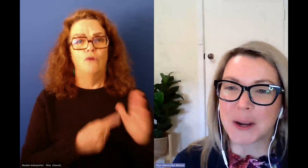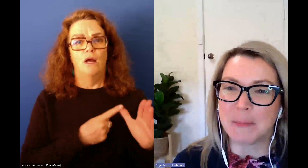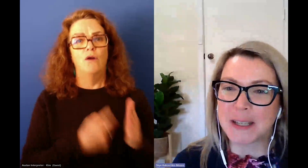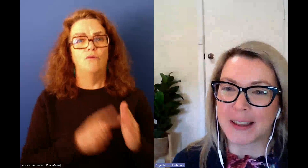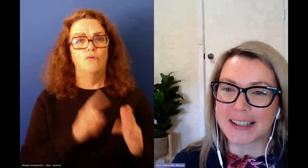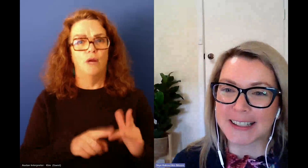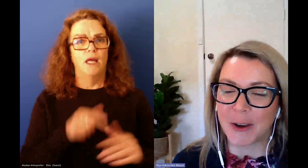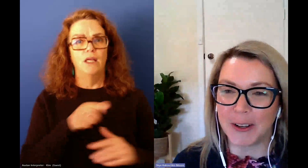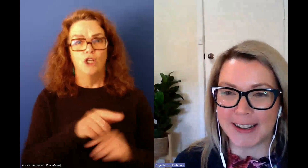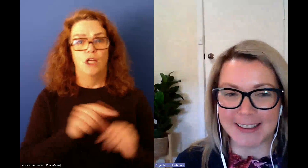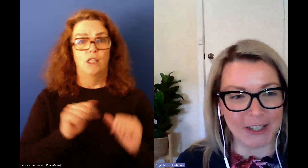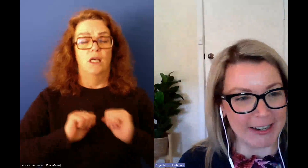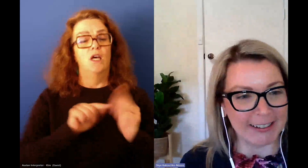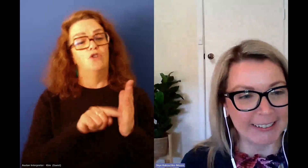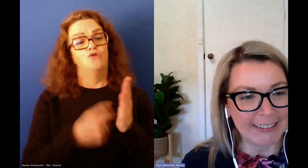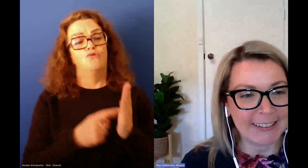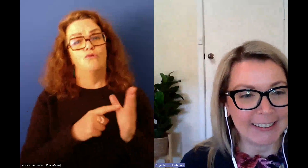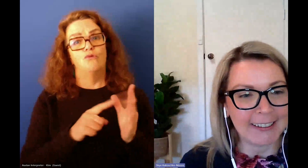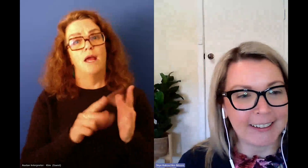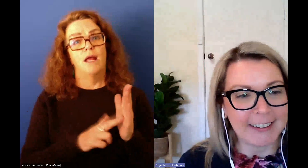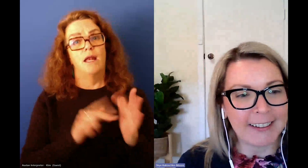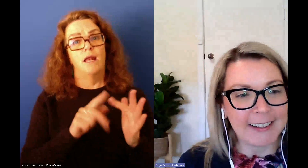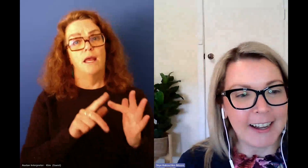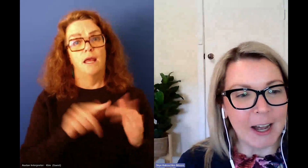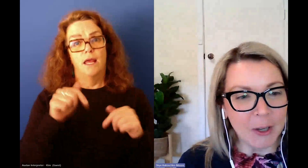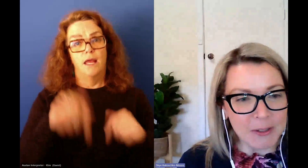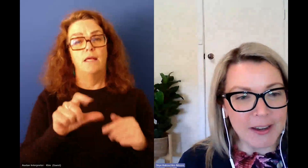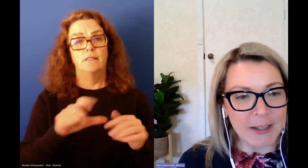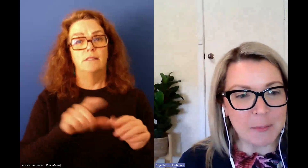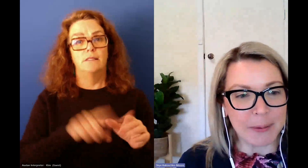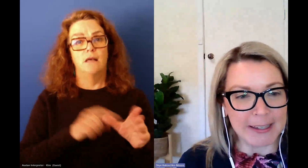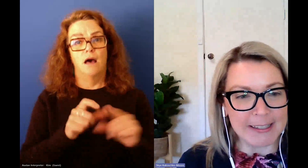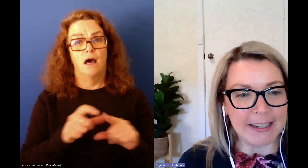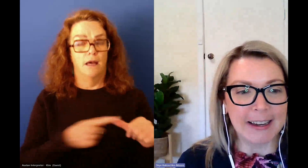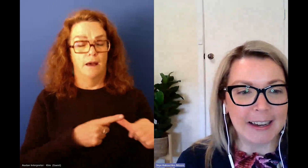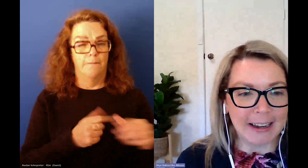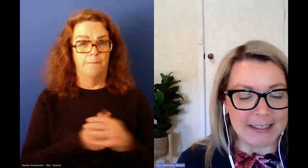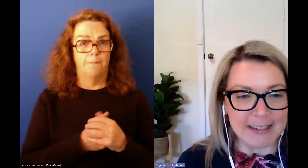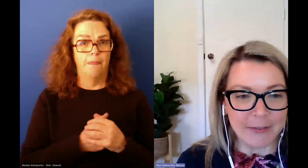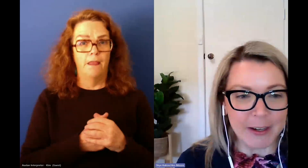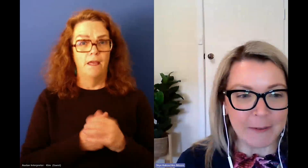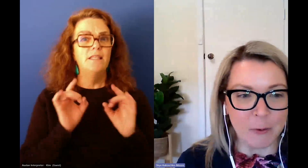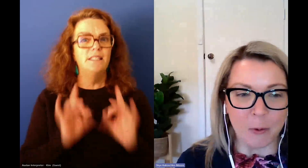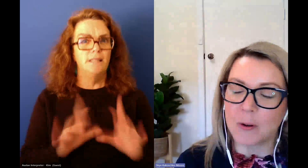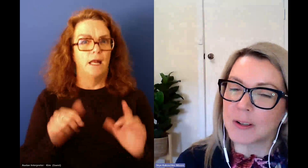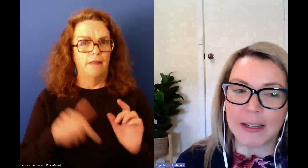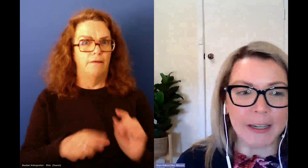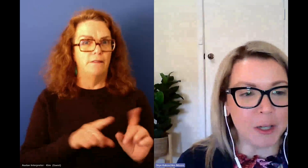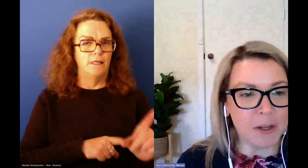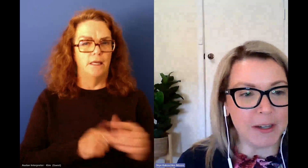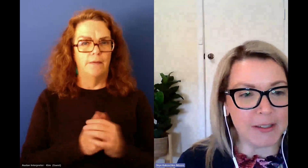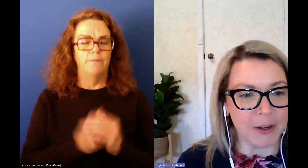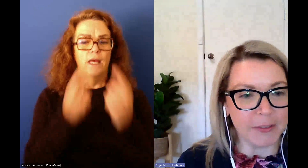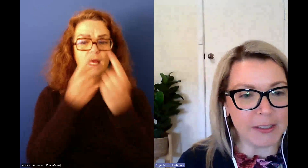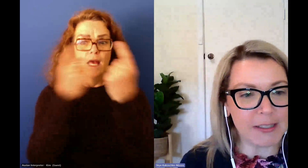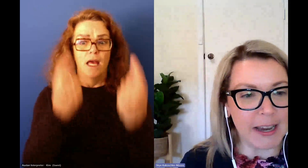commenced with us earlier this yea. Alongside completing a Certificate Four in Community Service